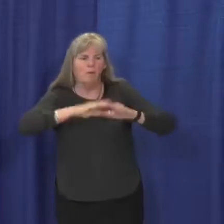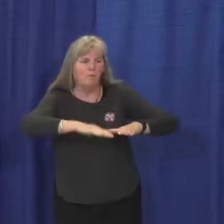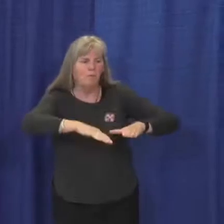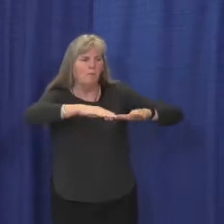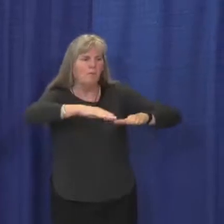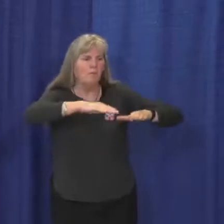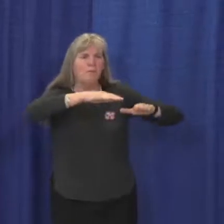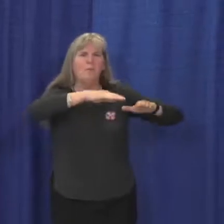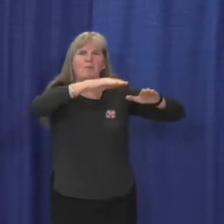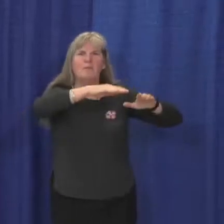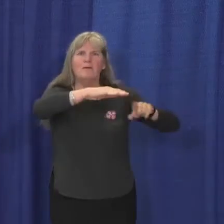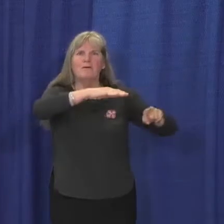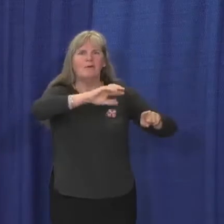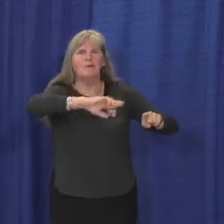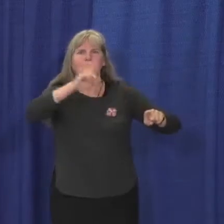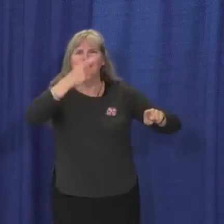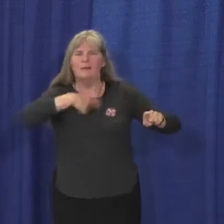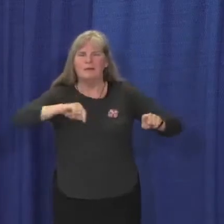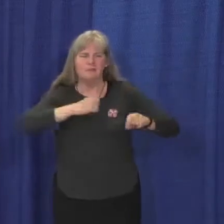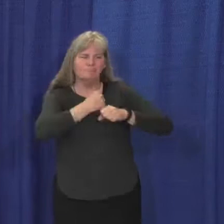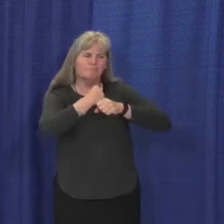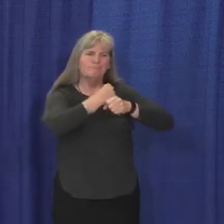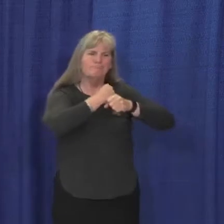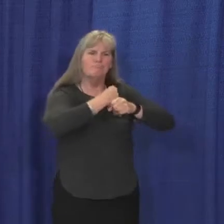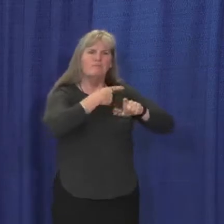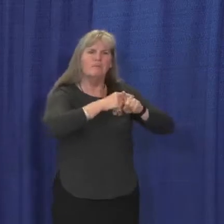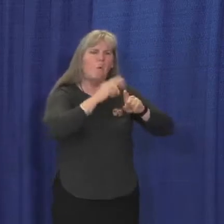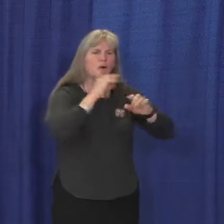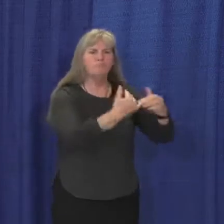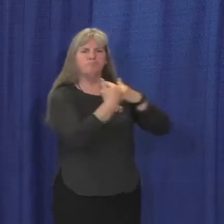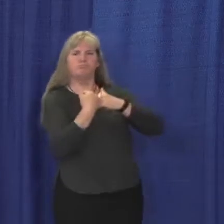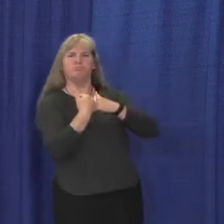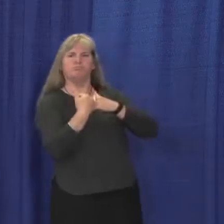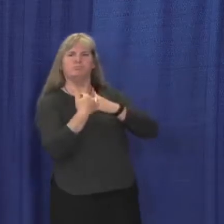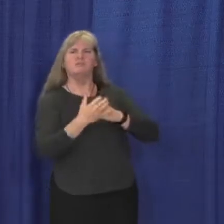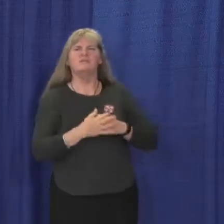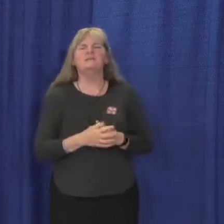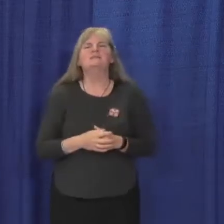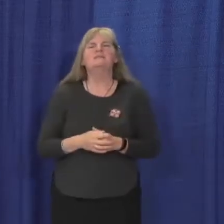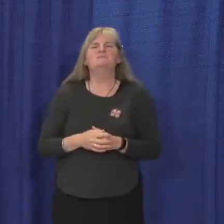support as water levels continue to rise and we work to stave off